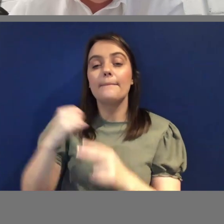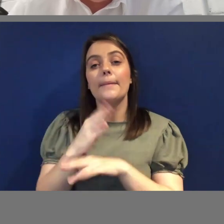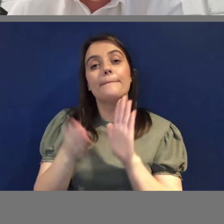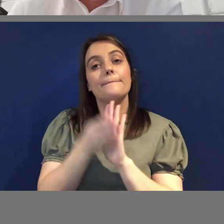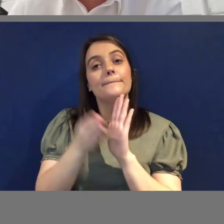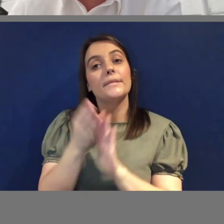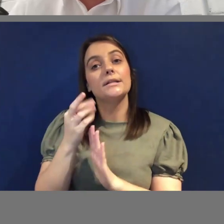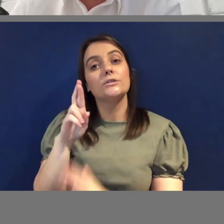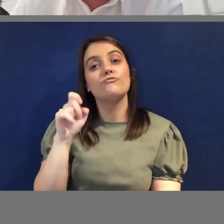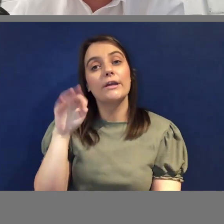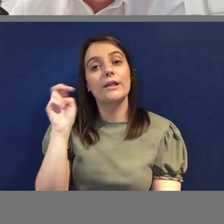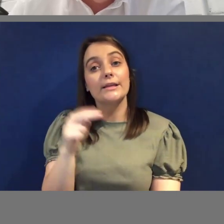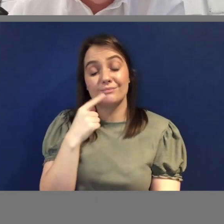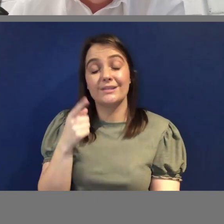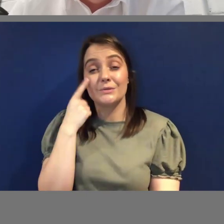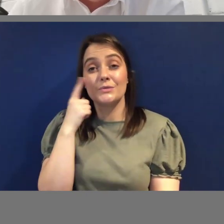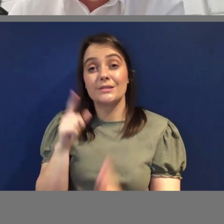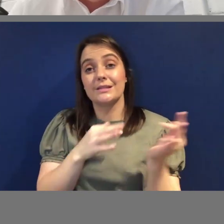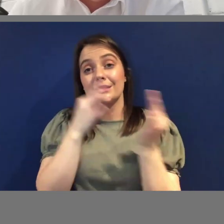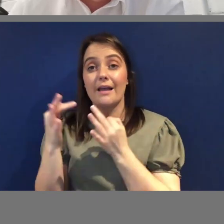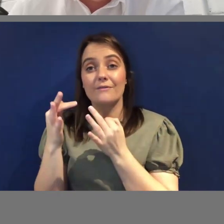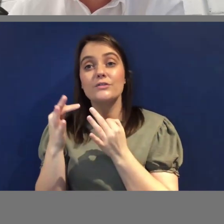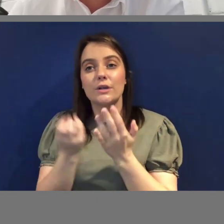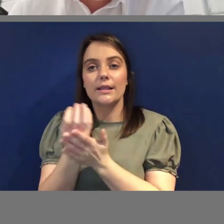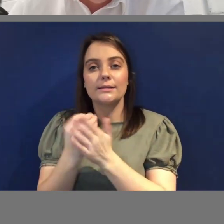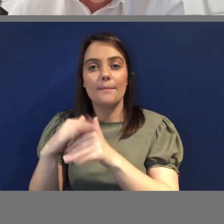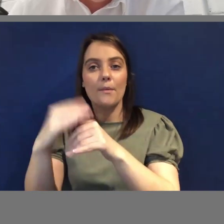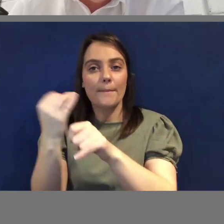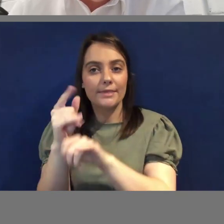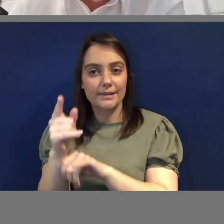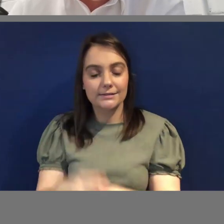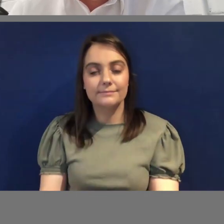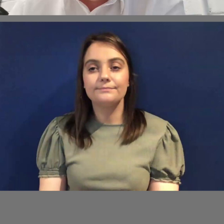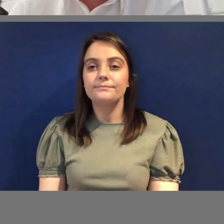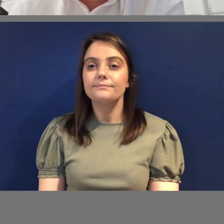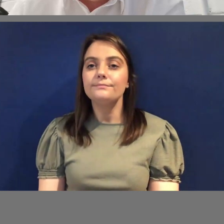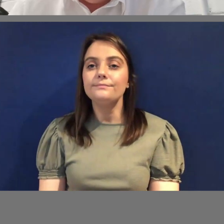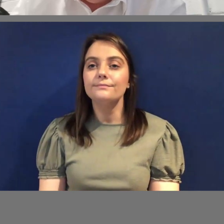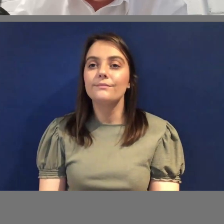back to that again towards the latter half of the presentation. The next area we look